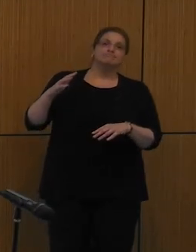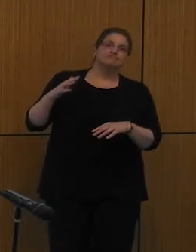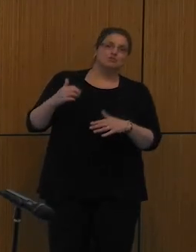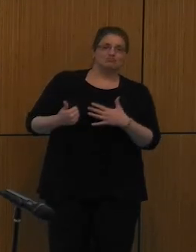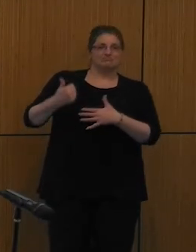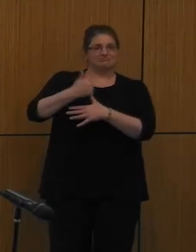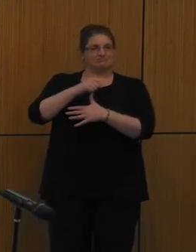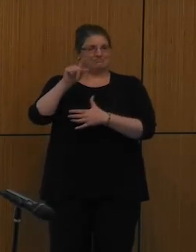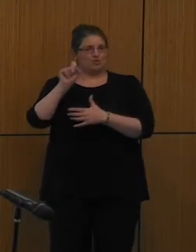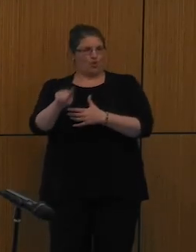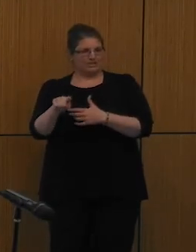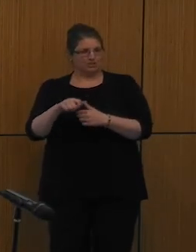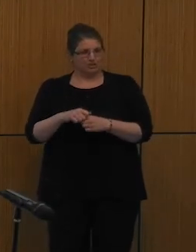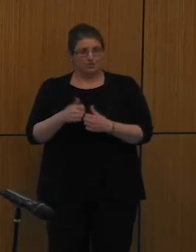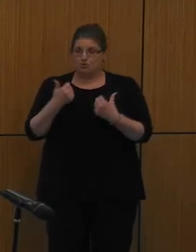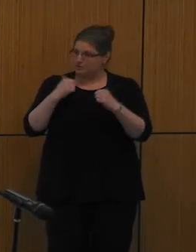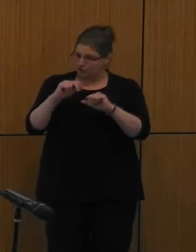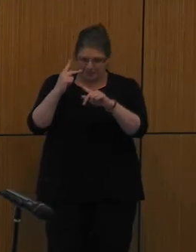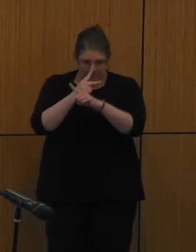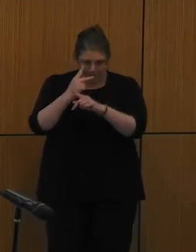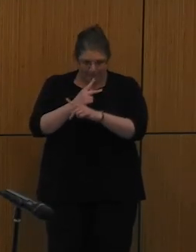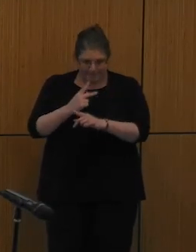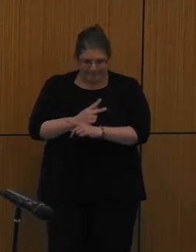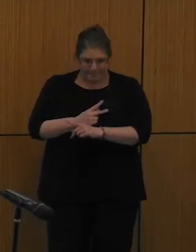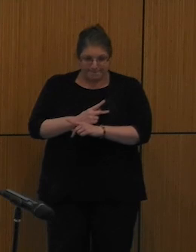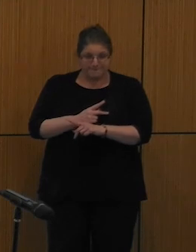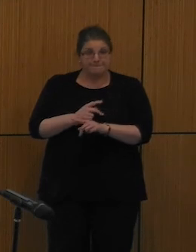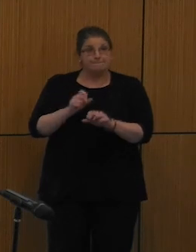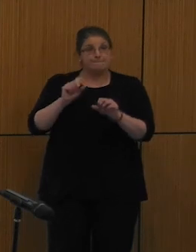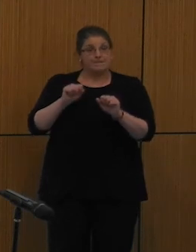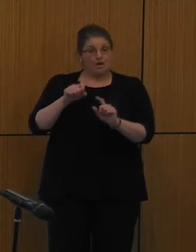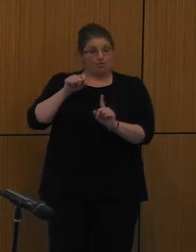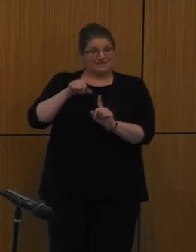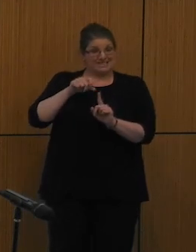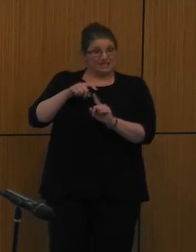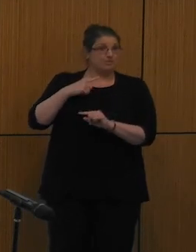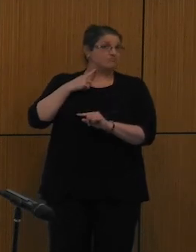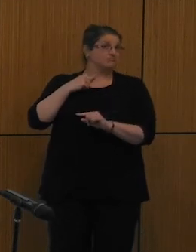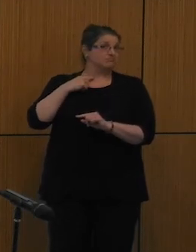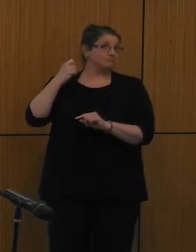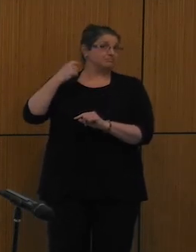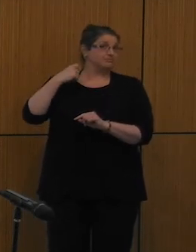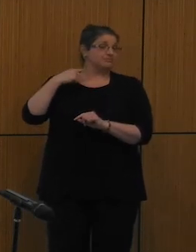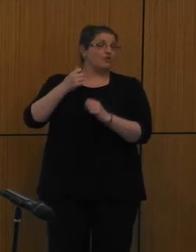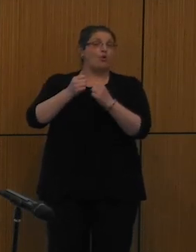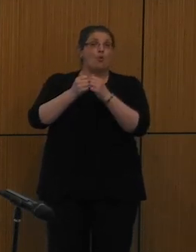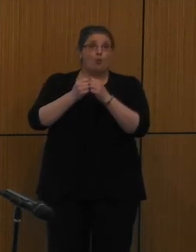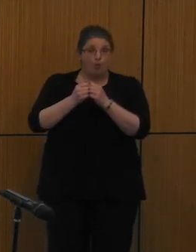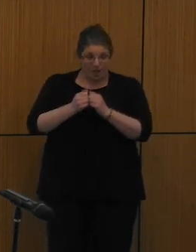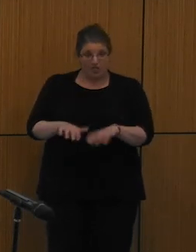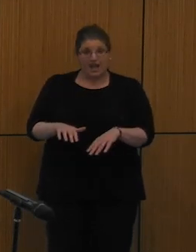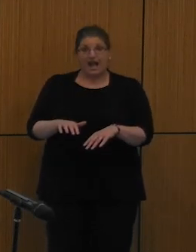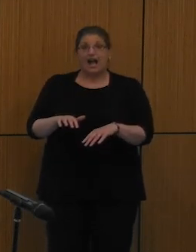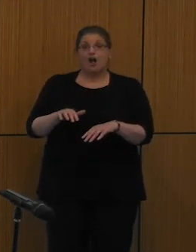the U.S have been working on this is can we stimulate the vagus nerve without stimulating everything it's connected to?